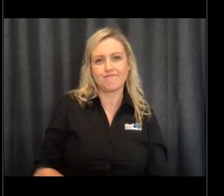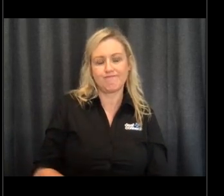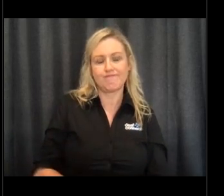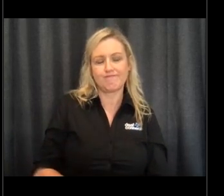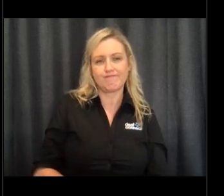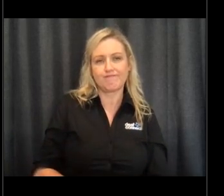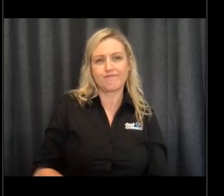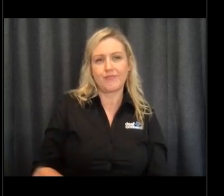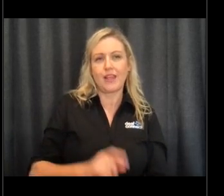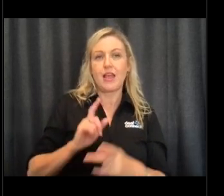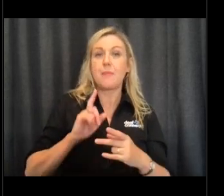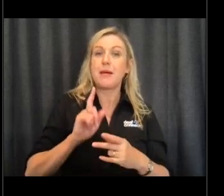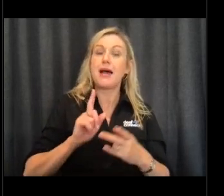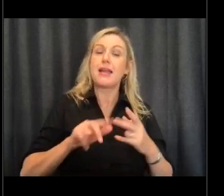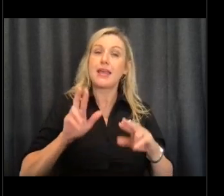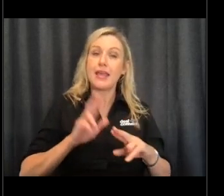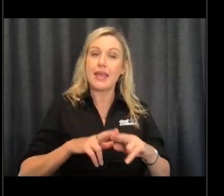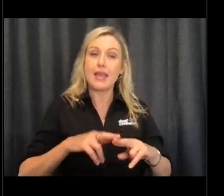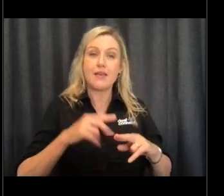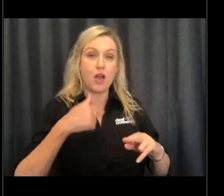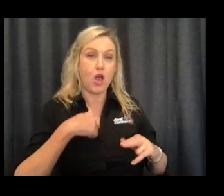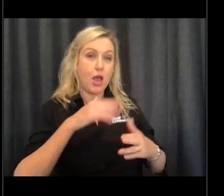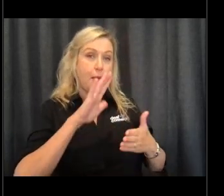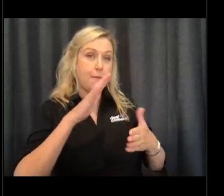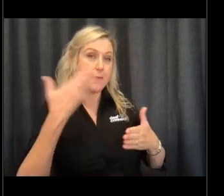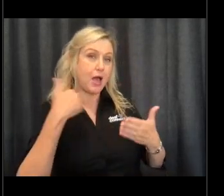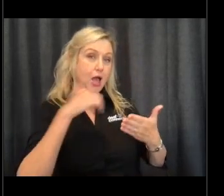bought the property you're relying on building inspections then.